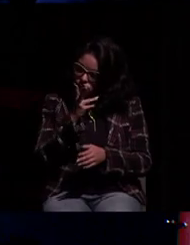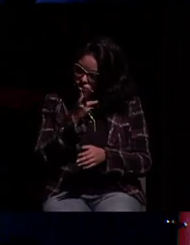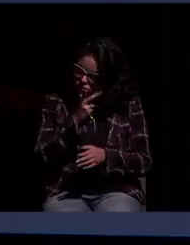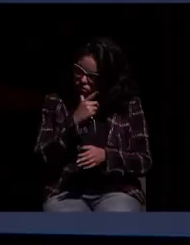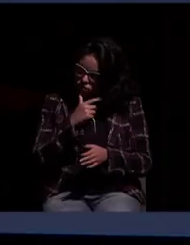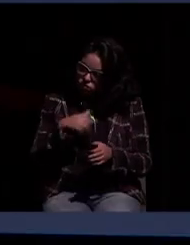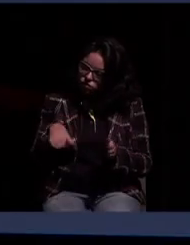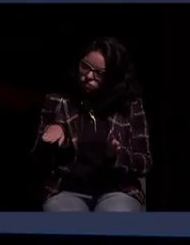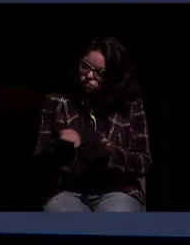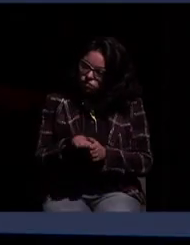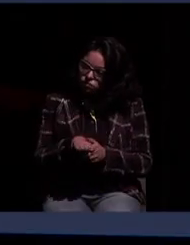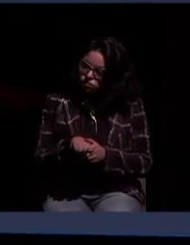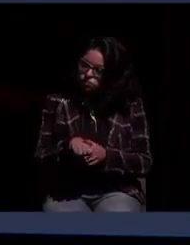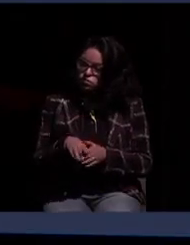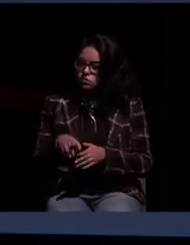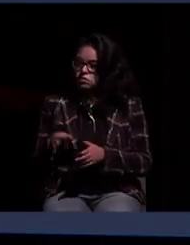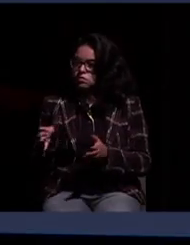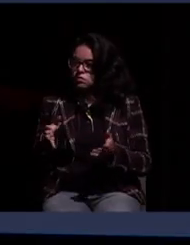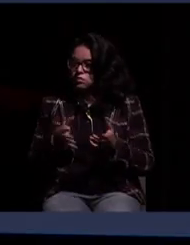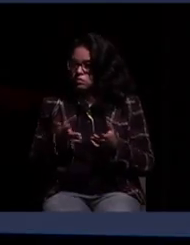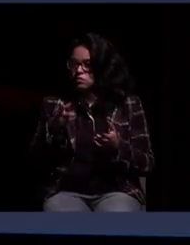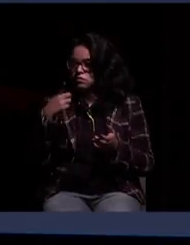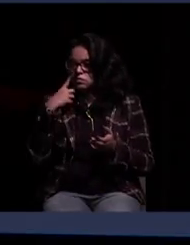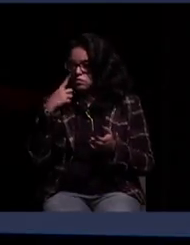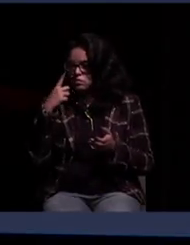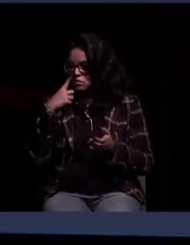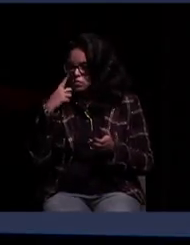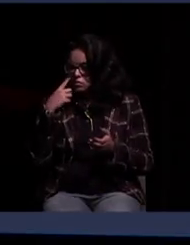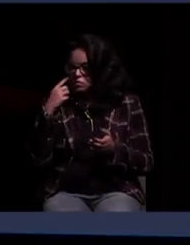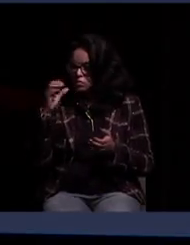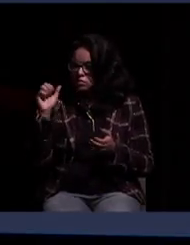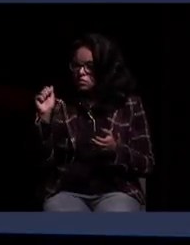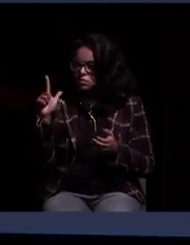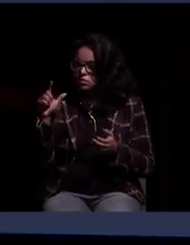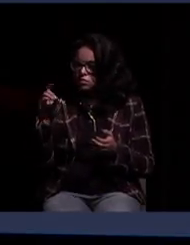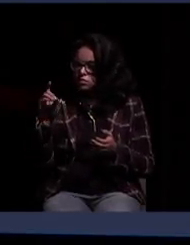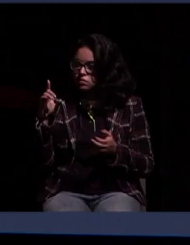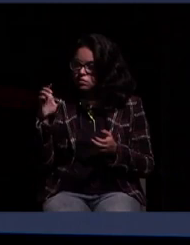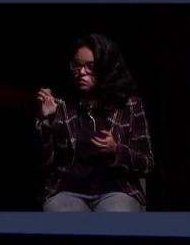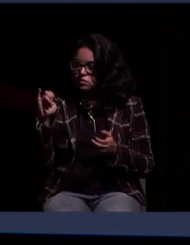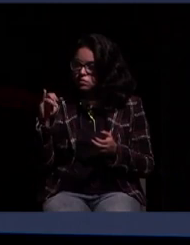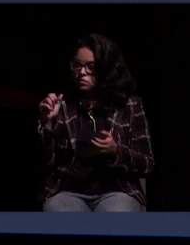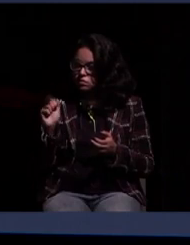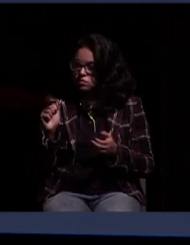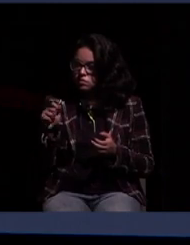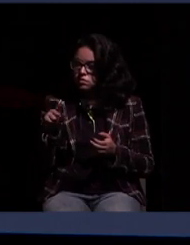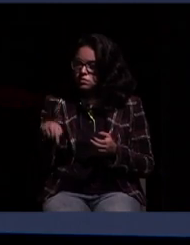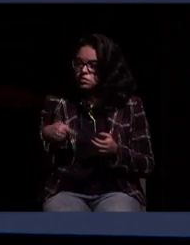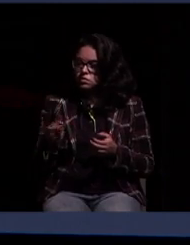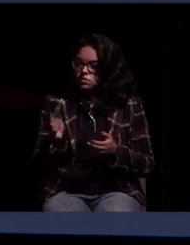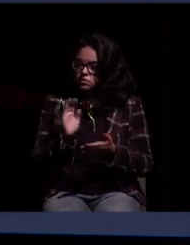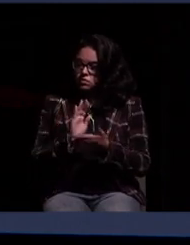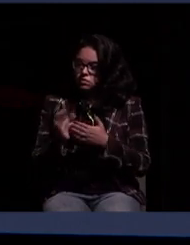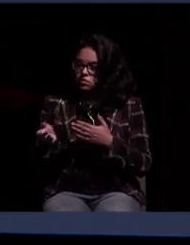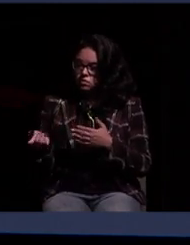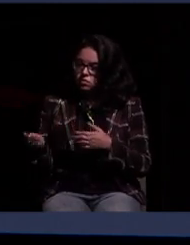and want to be the chief doing his thing and very soon I have to leave. Then another group comes